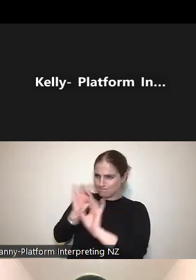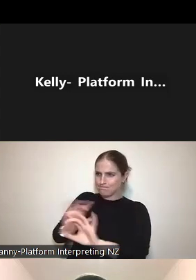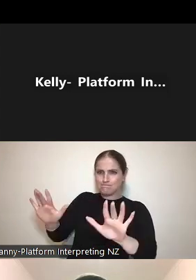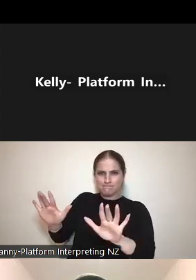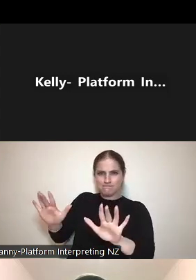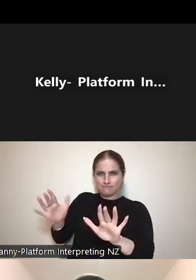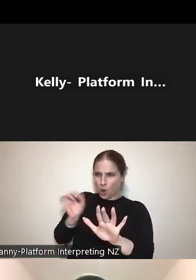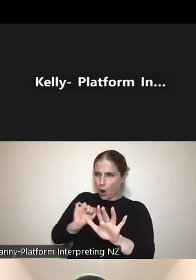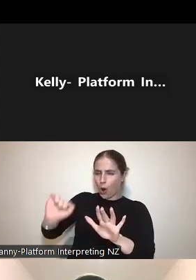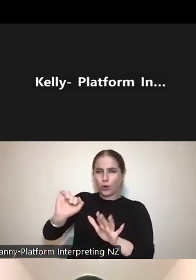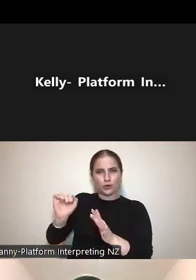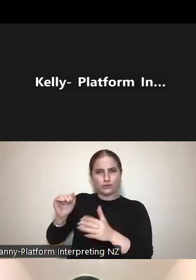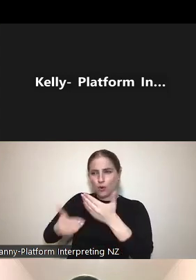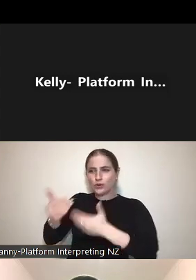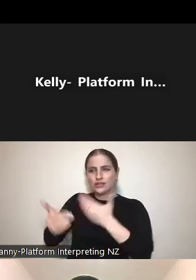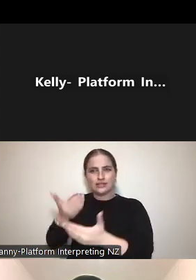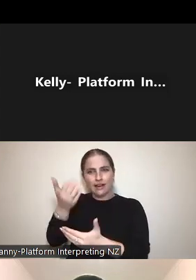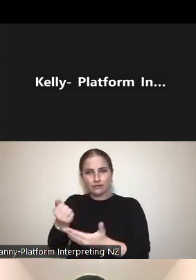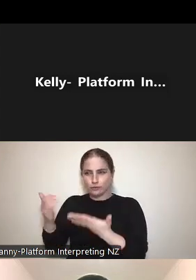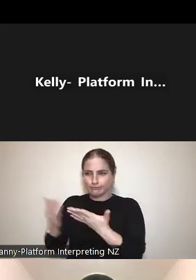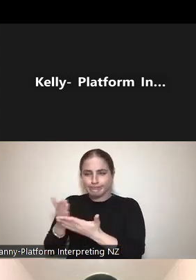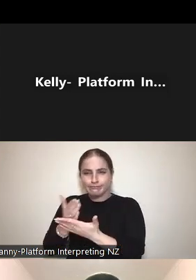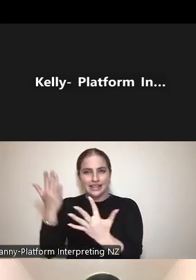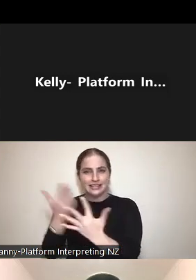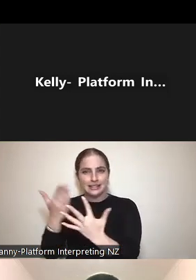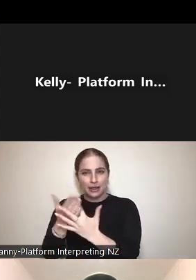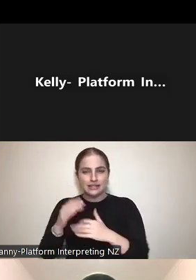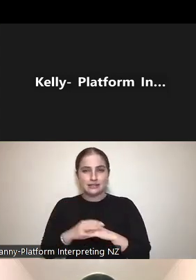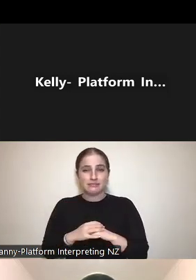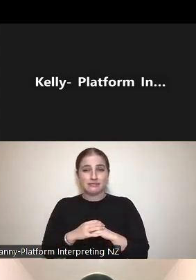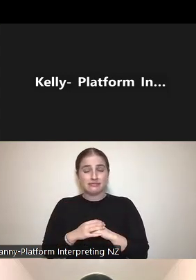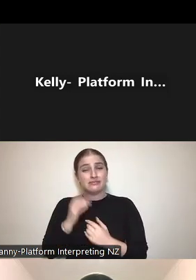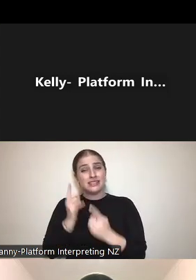accessibility. Often what happens is that disabled artists are also